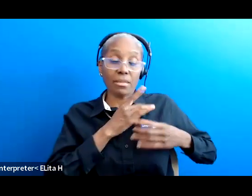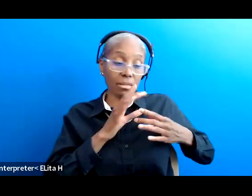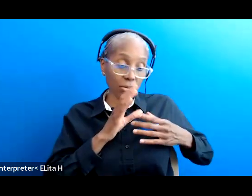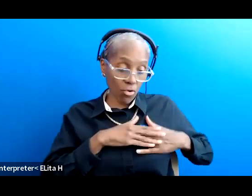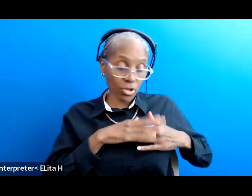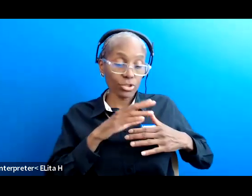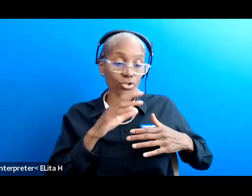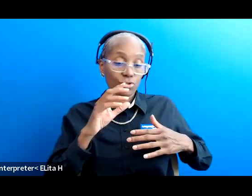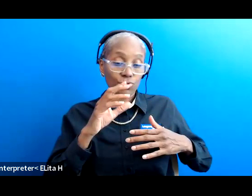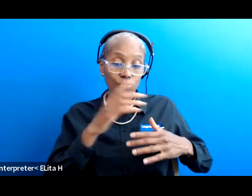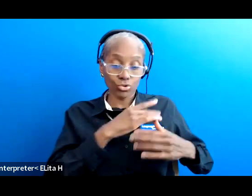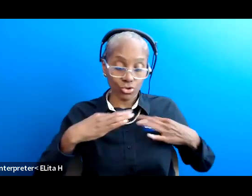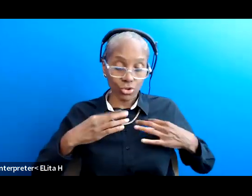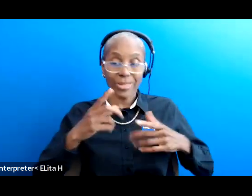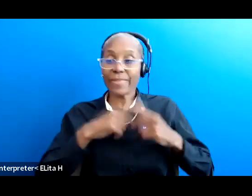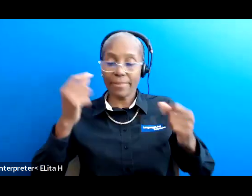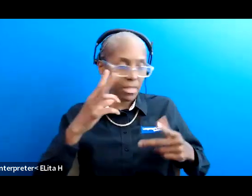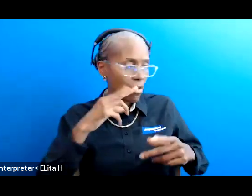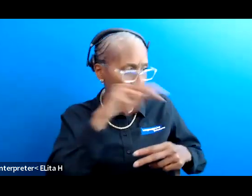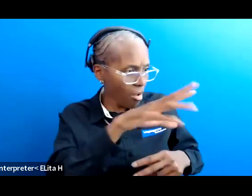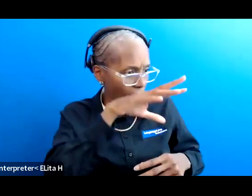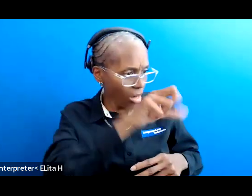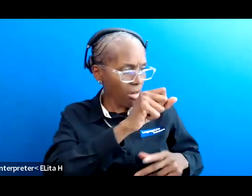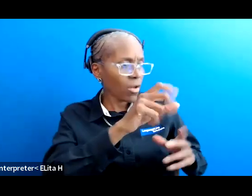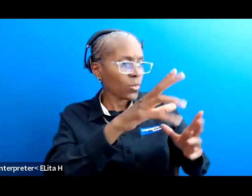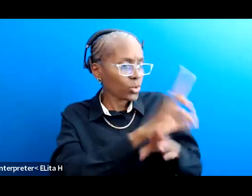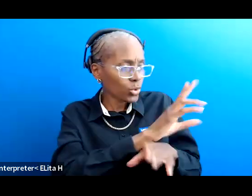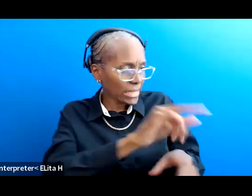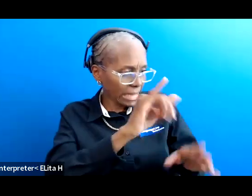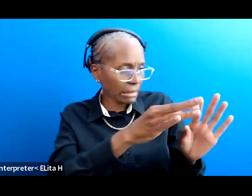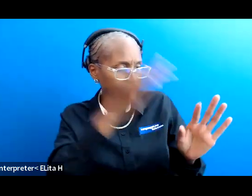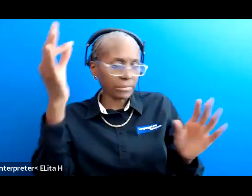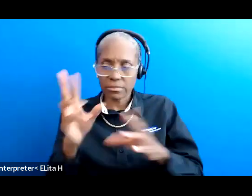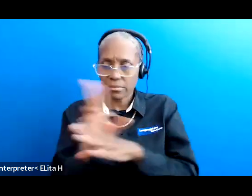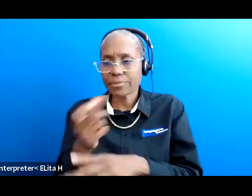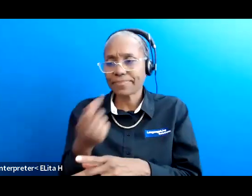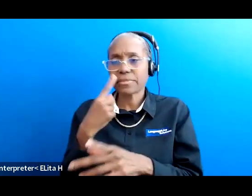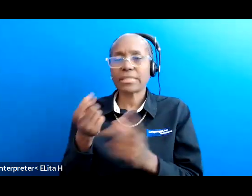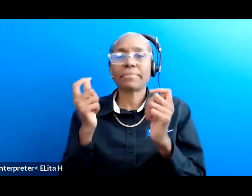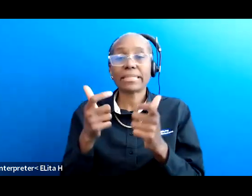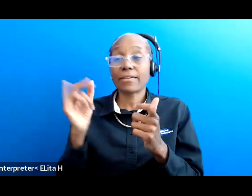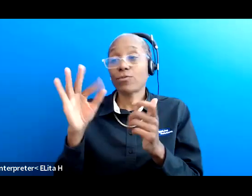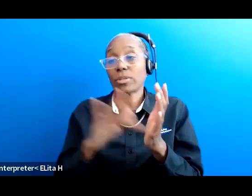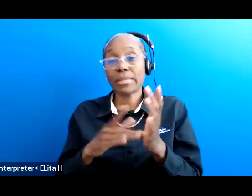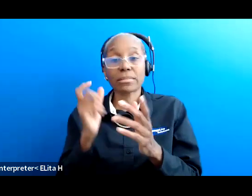You can do the same thing with your AD medicine so that if you have that frequently and you need medication, you don't want to have